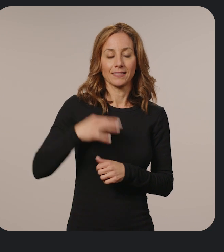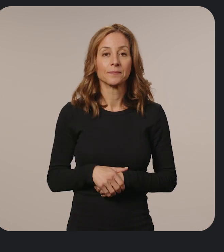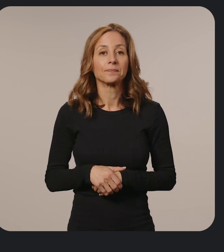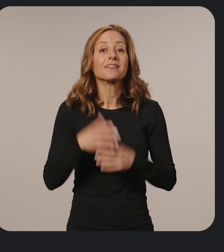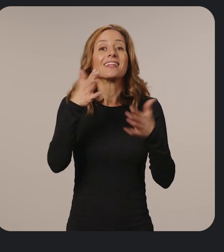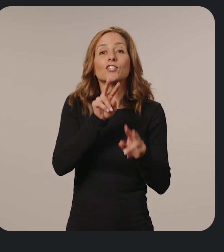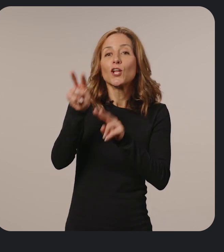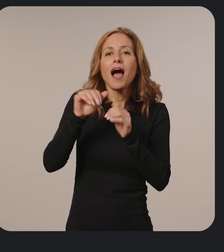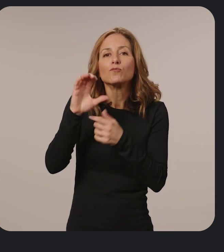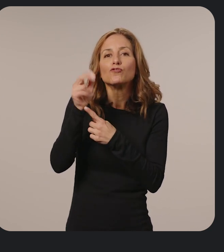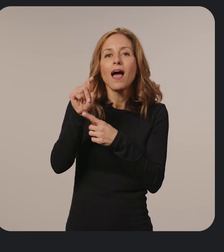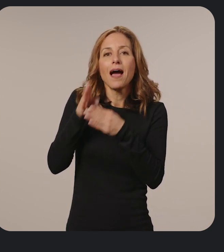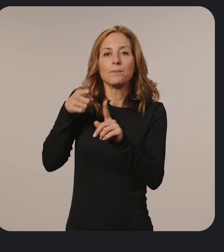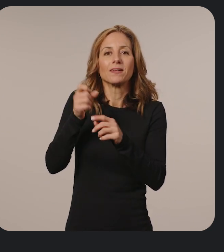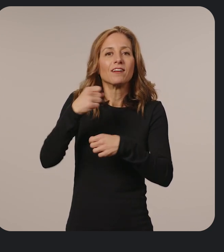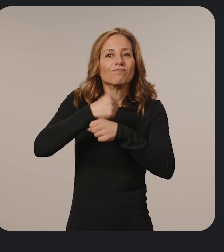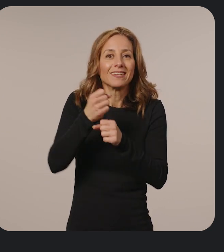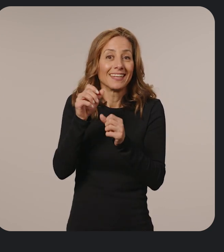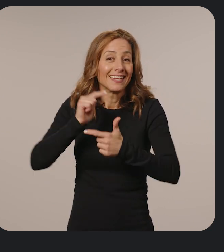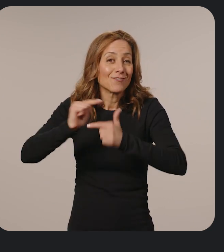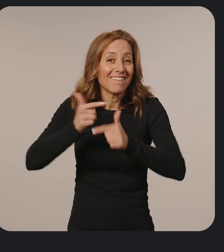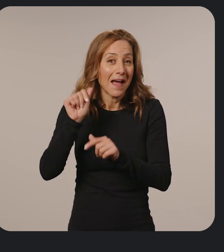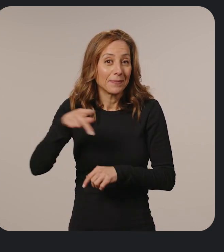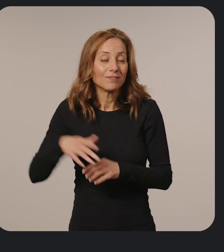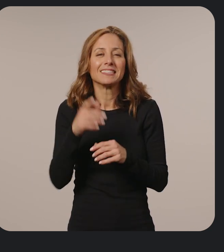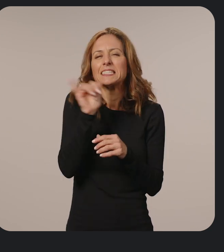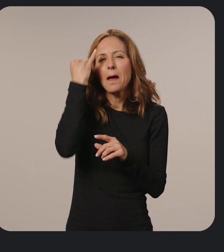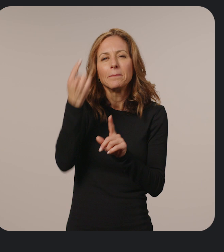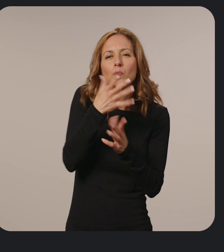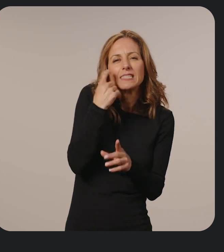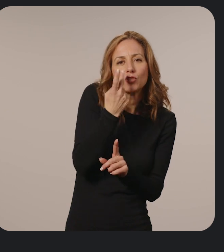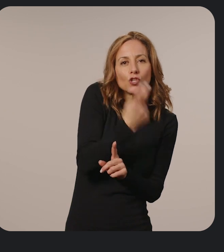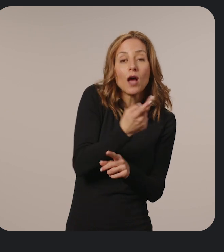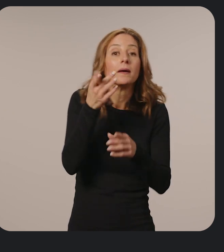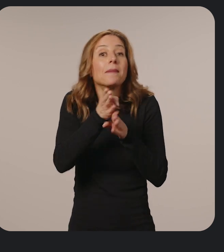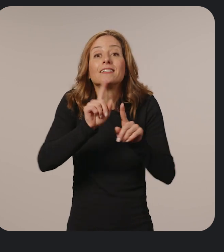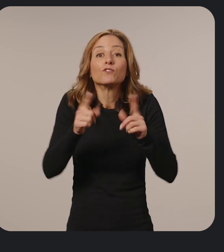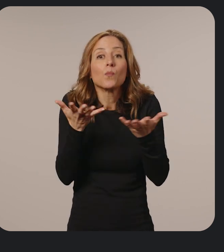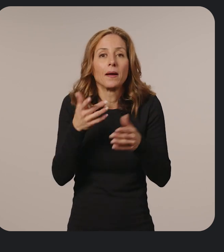It's similar to what you just saw. The main differences are the method you call and how you handle the conversation history.